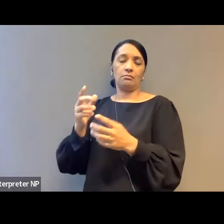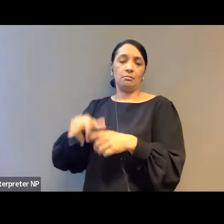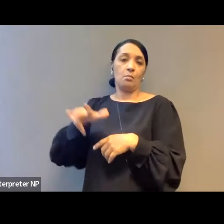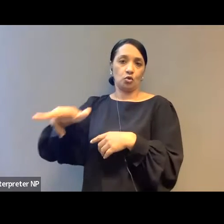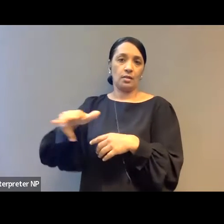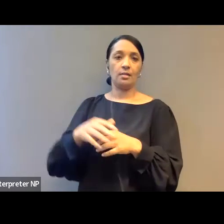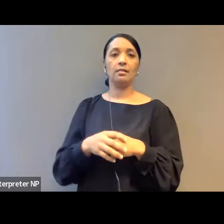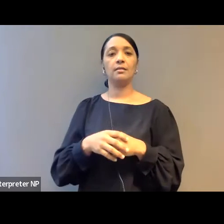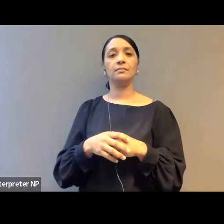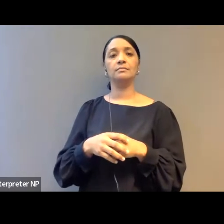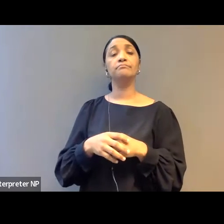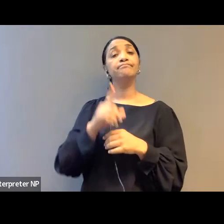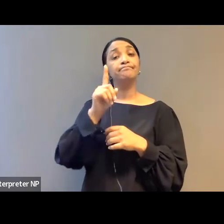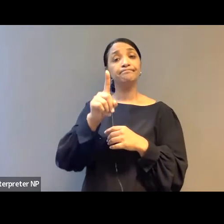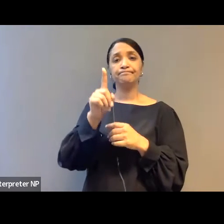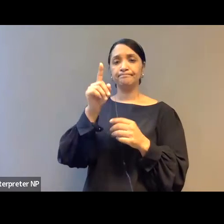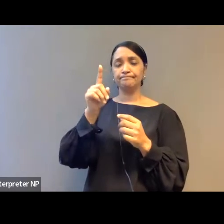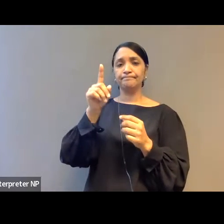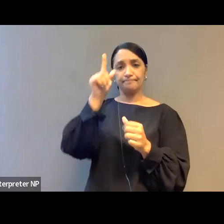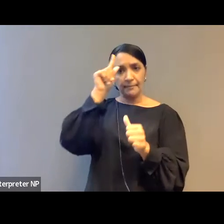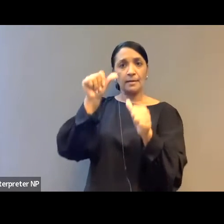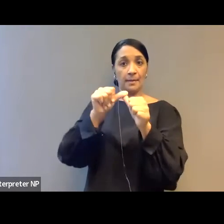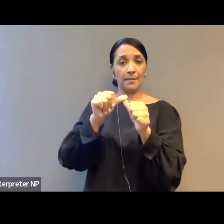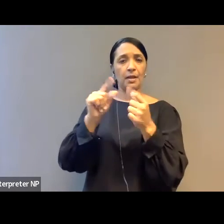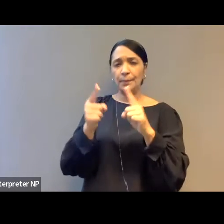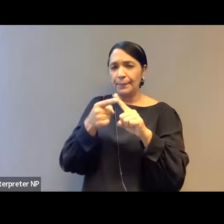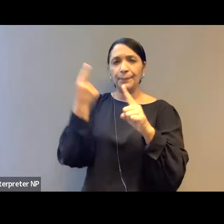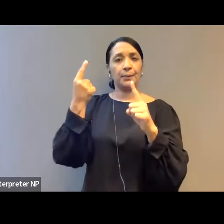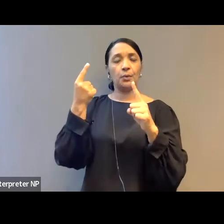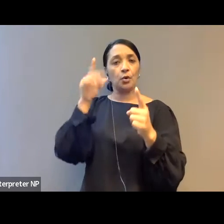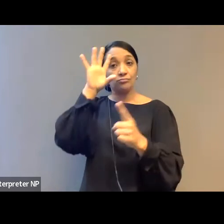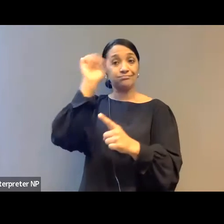It is important to note that two of these MEPs